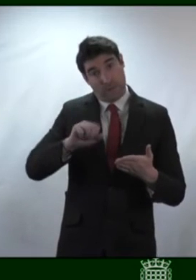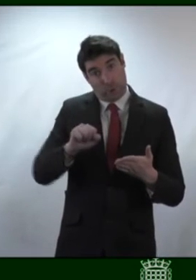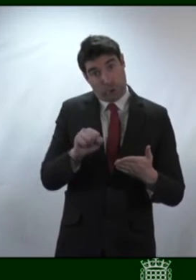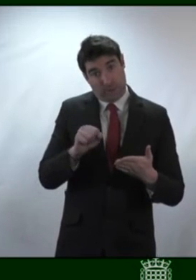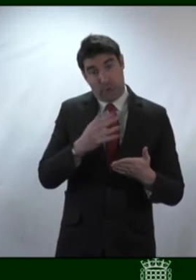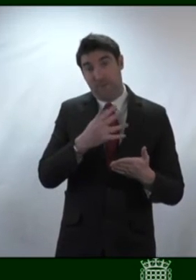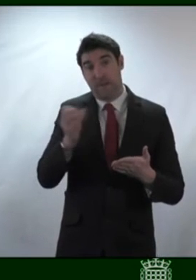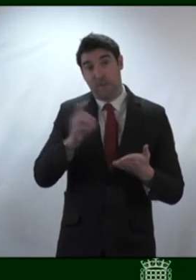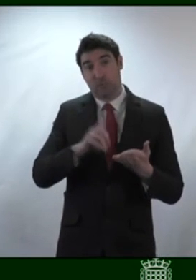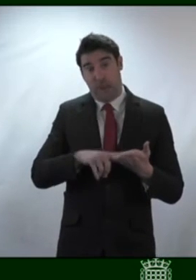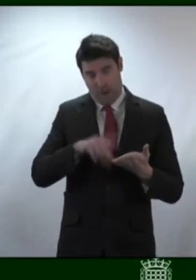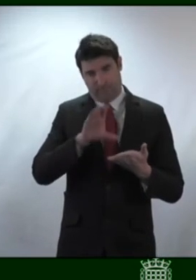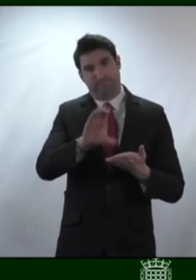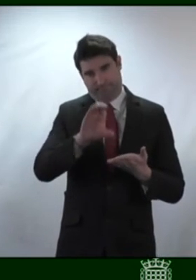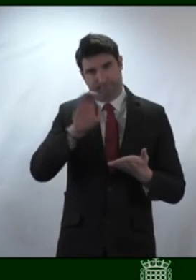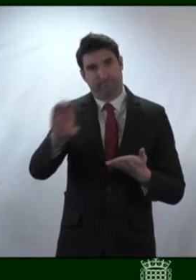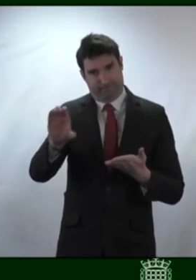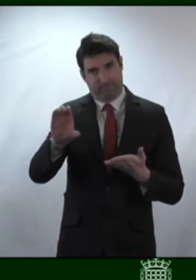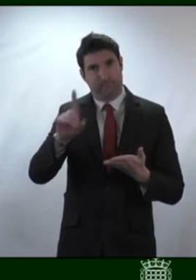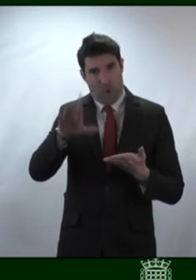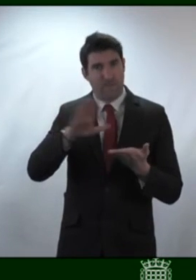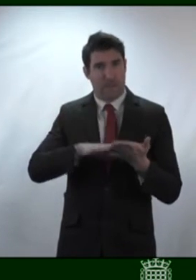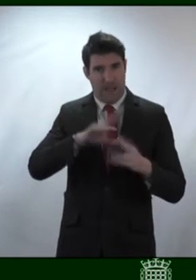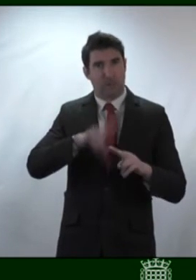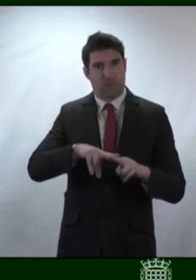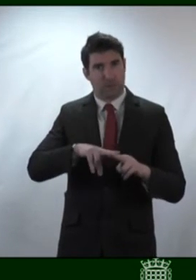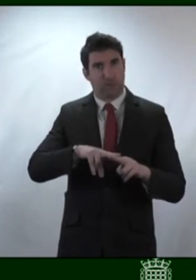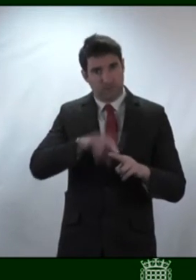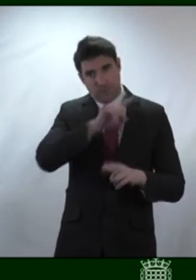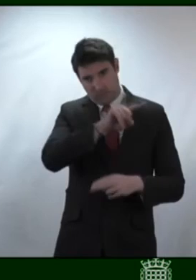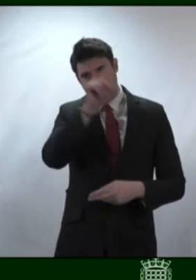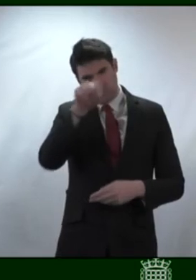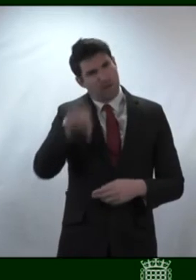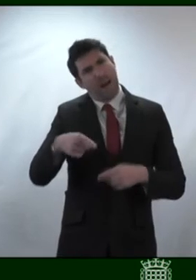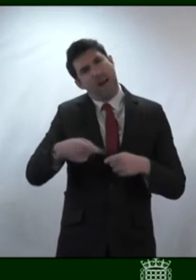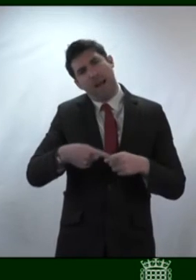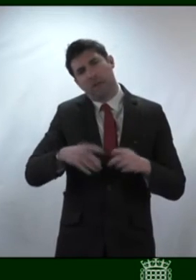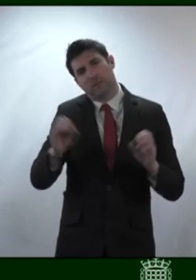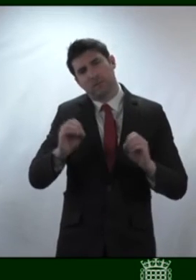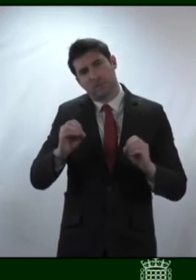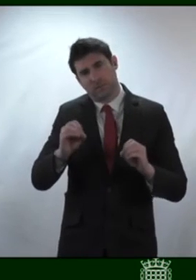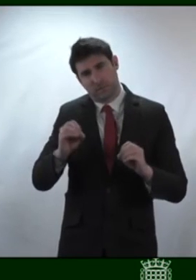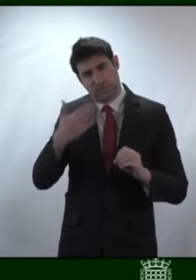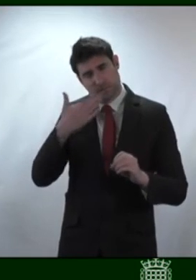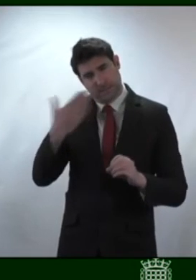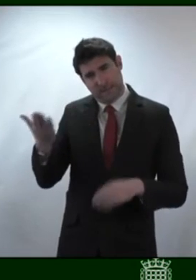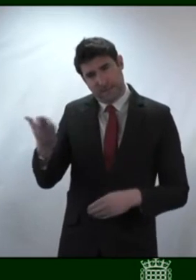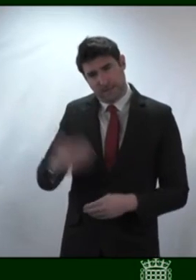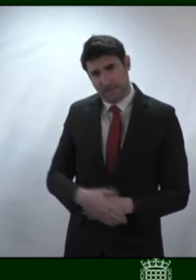to draw attention to the hardship of parents who have had to cope with kids coming home from school